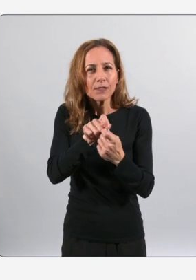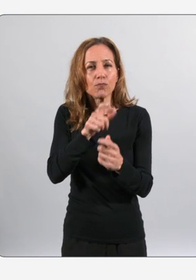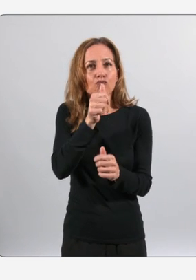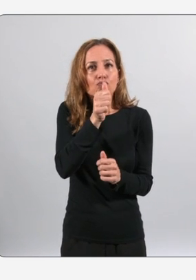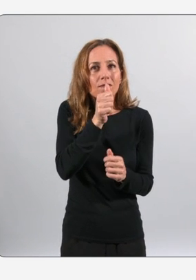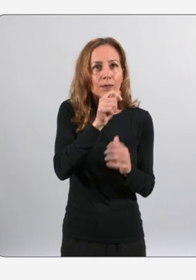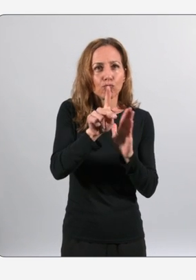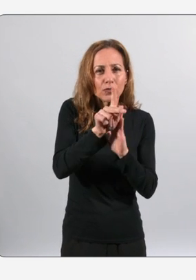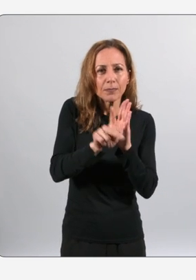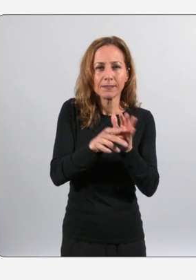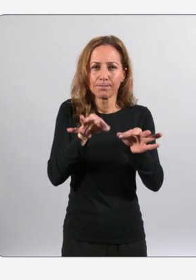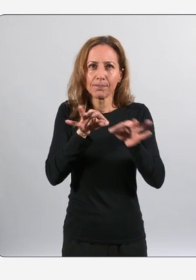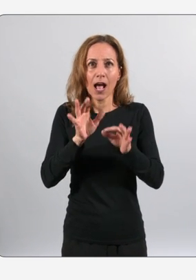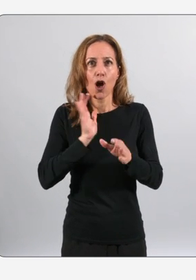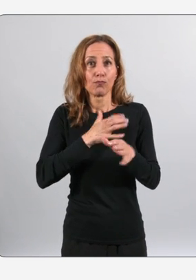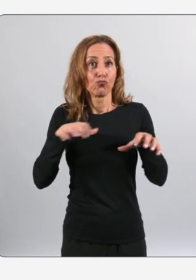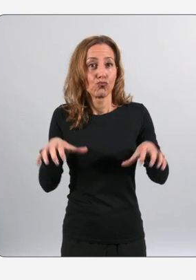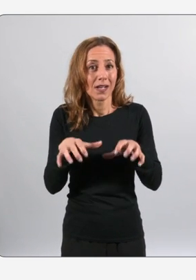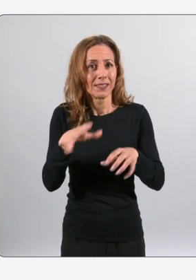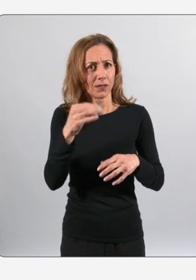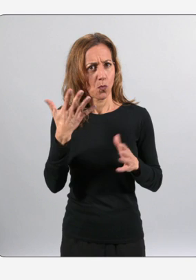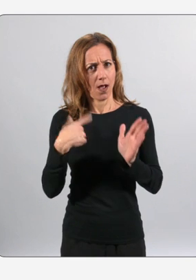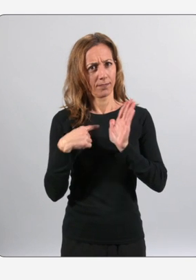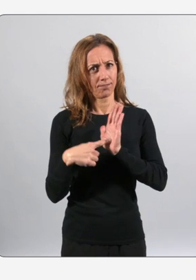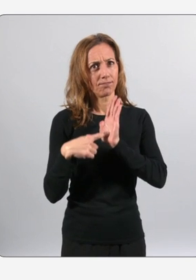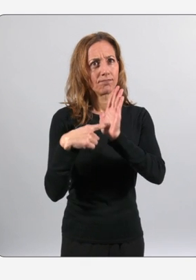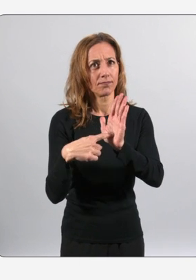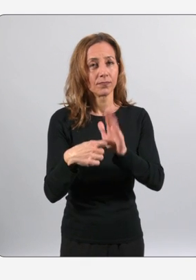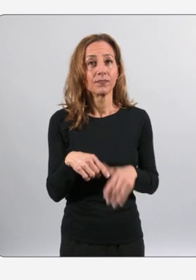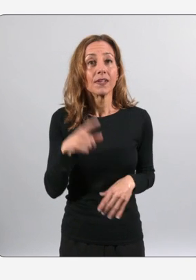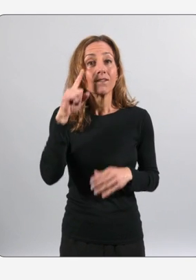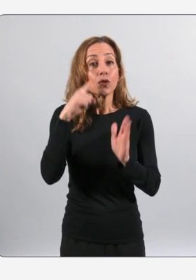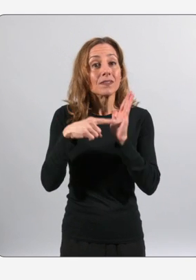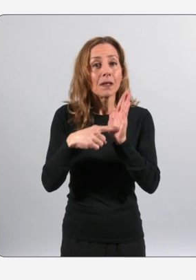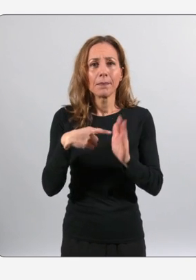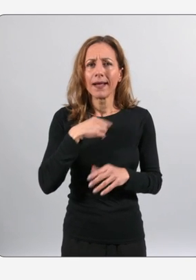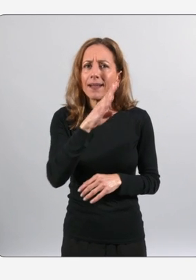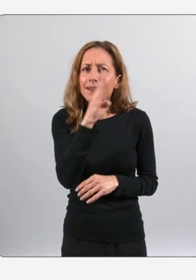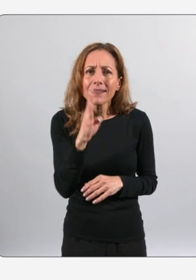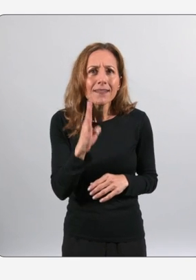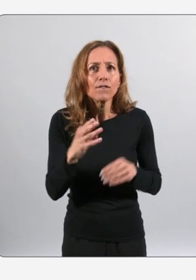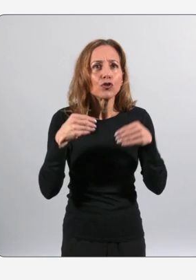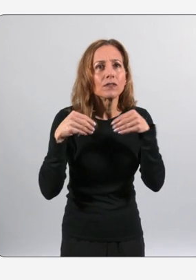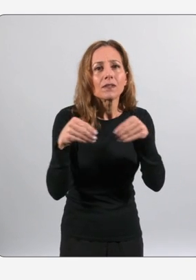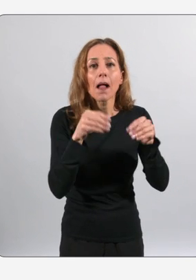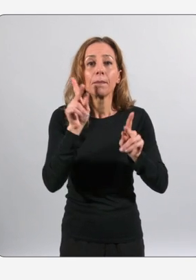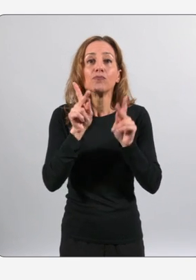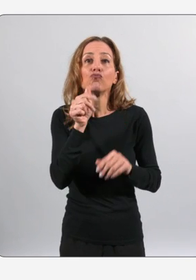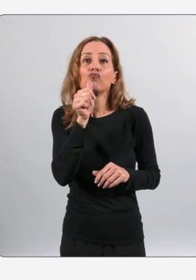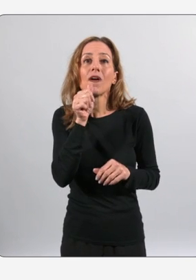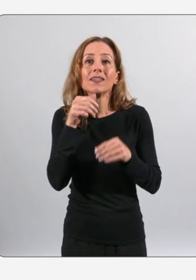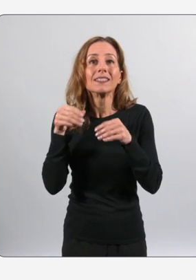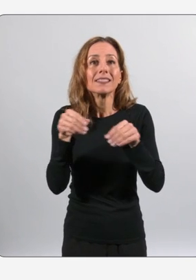practices and what we stand for. For example, we respect people's privacy and will never sell their personal information to